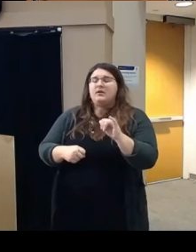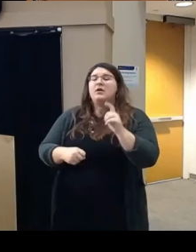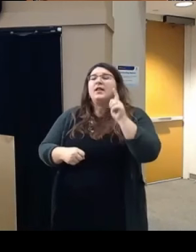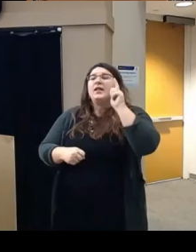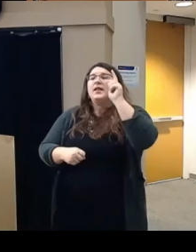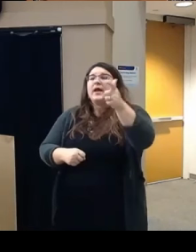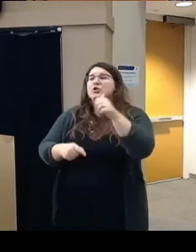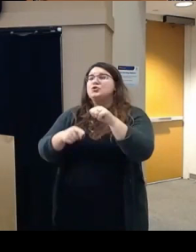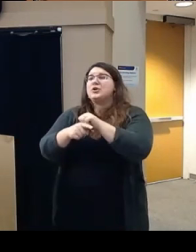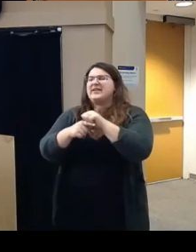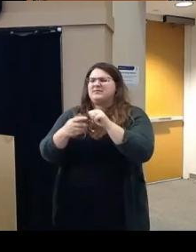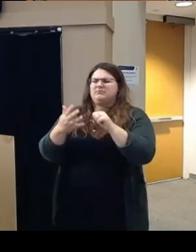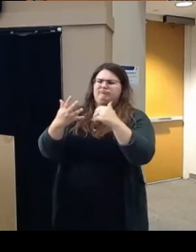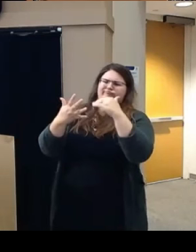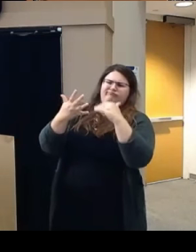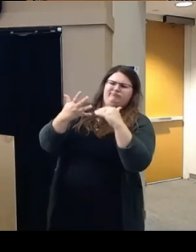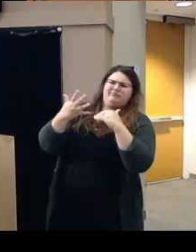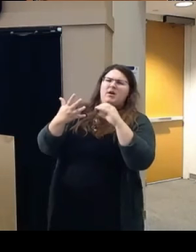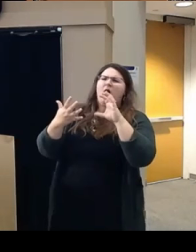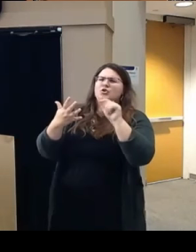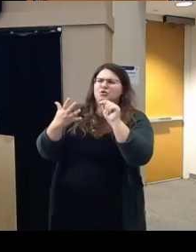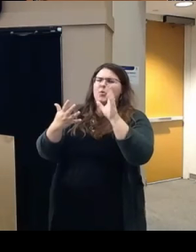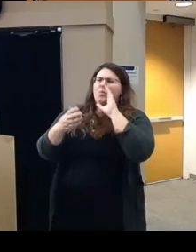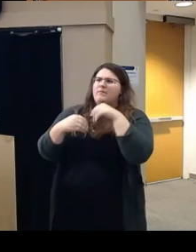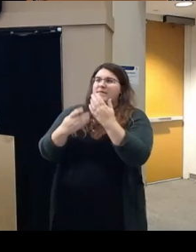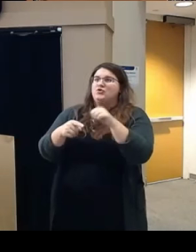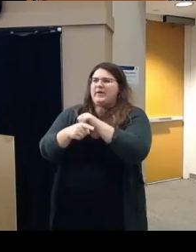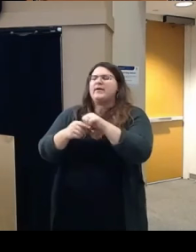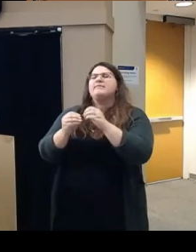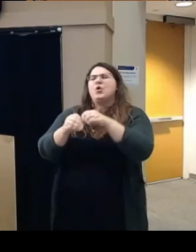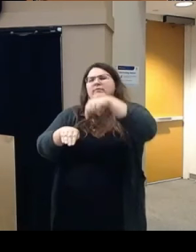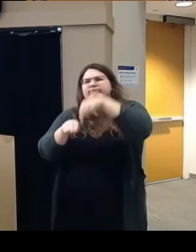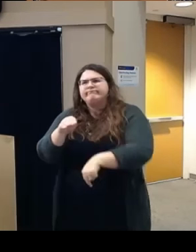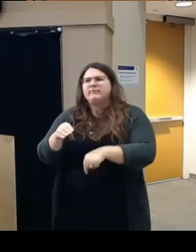come out in October in late this month um additionally every clinical area is